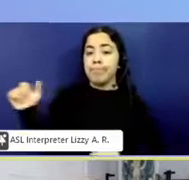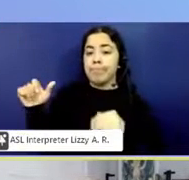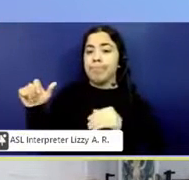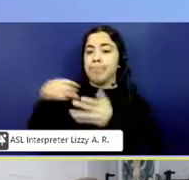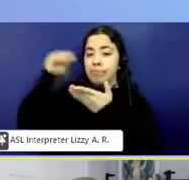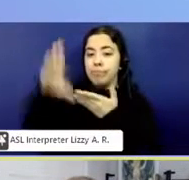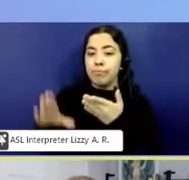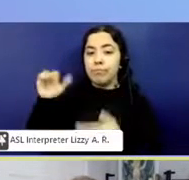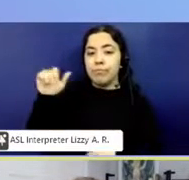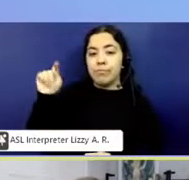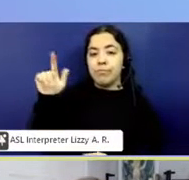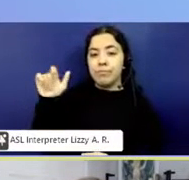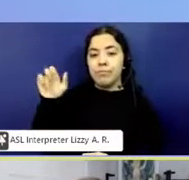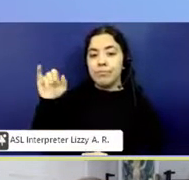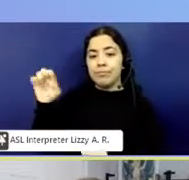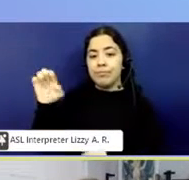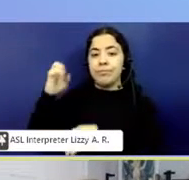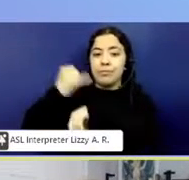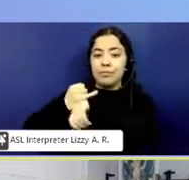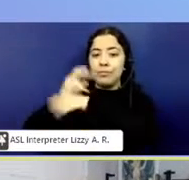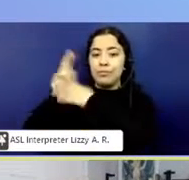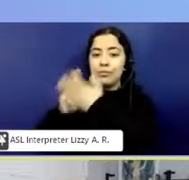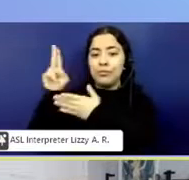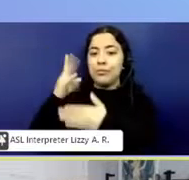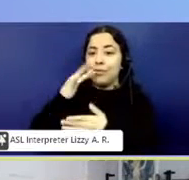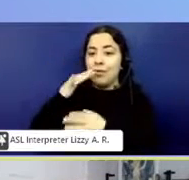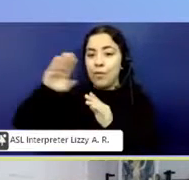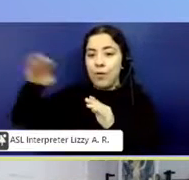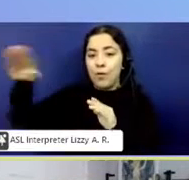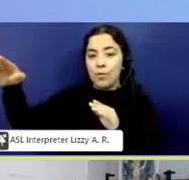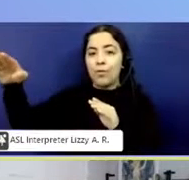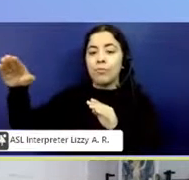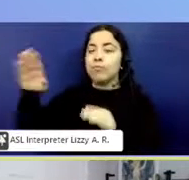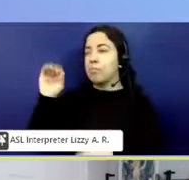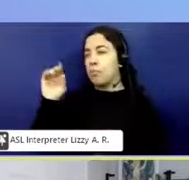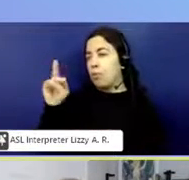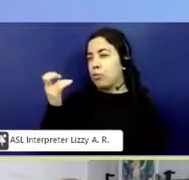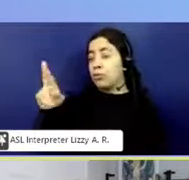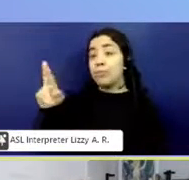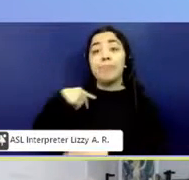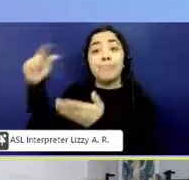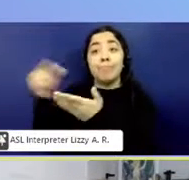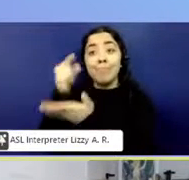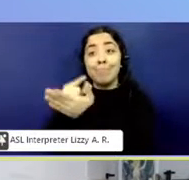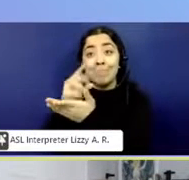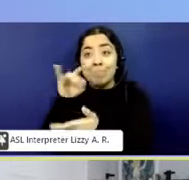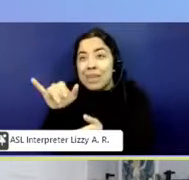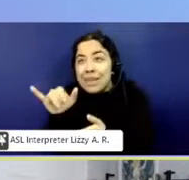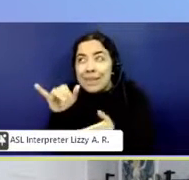on inclusive design and I'll be graduating from that program in May which I'm super excited about